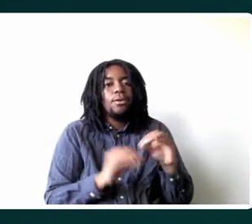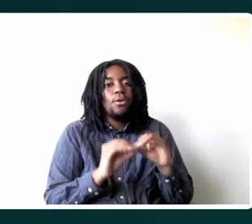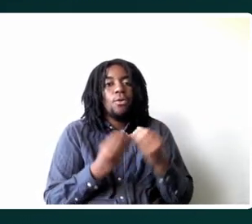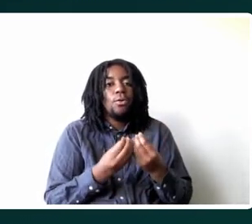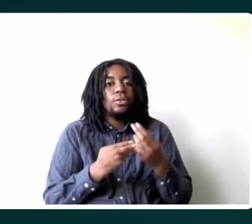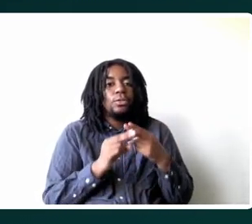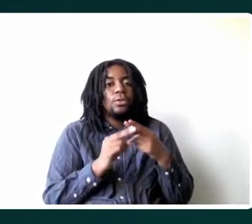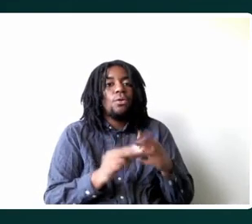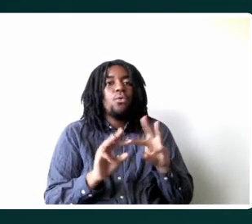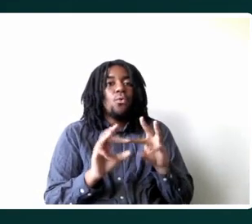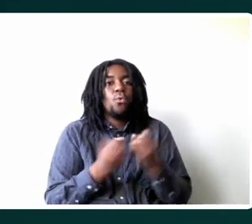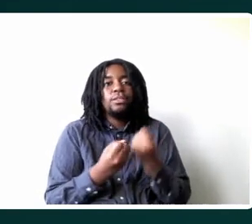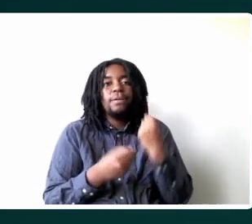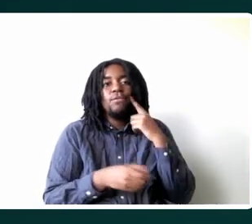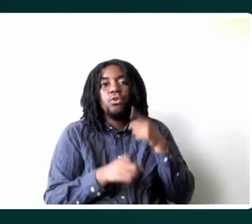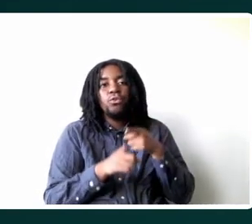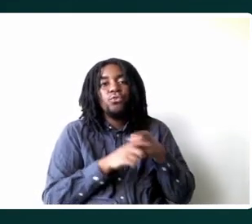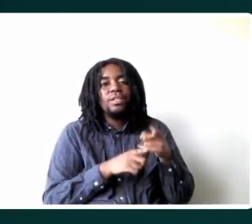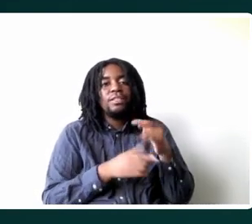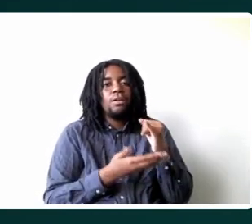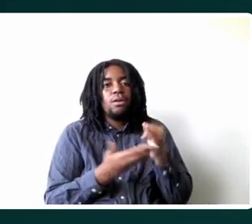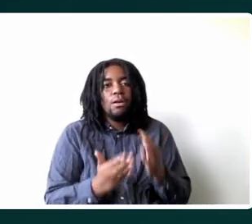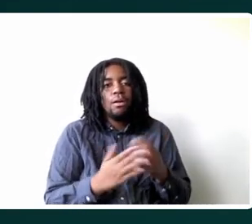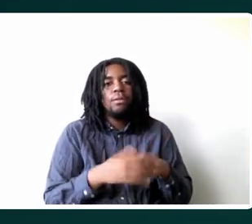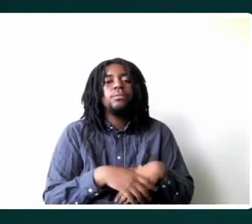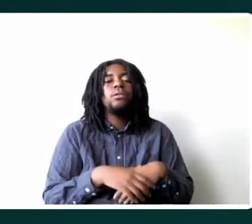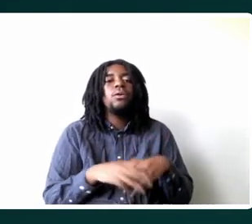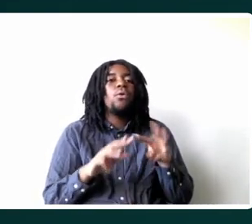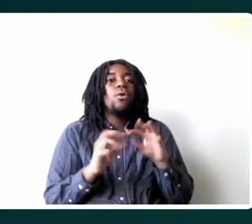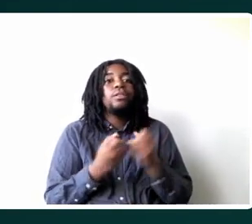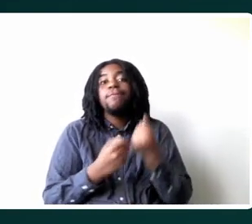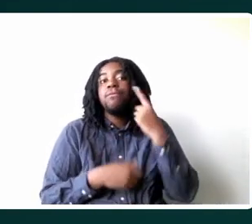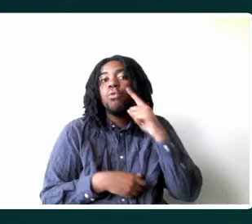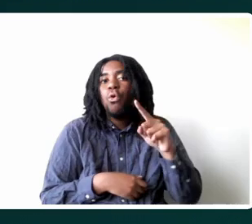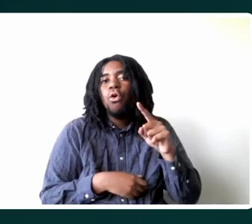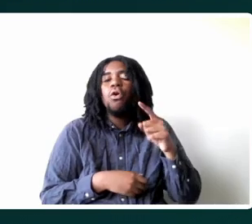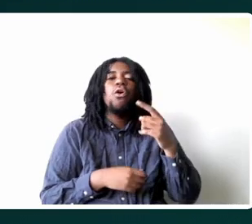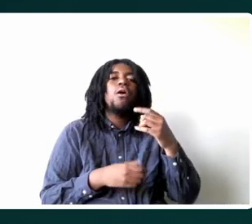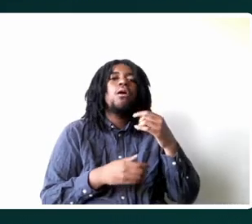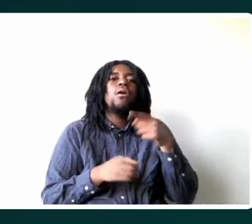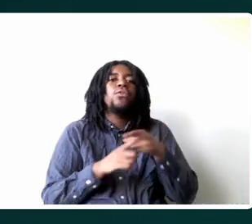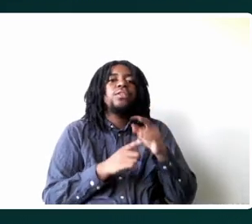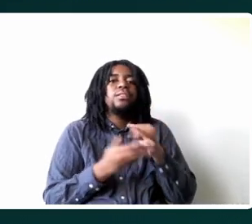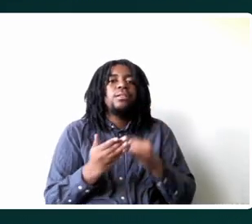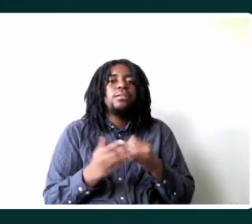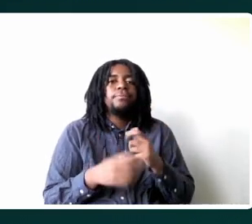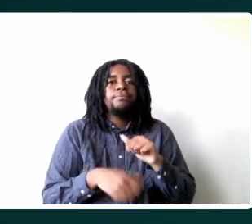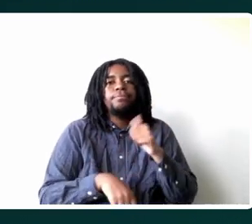in the Arts or Workshops for Careers in the Arts, by Peggy Cooper Cafritz who was a long-time art